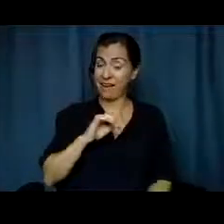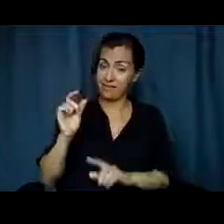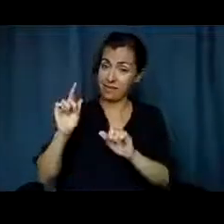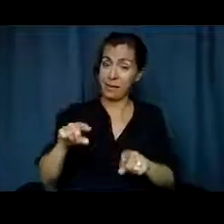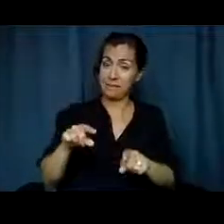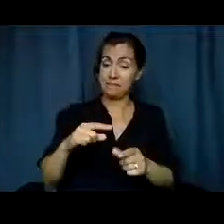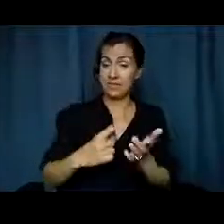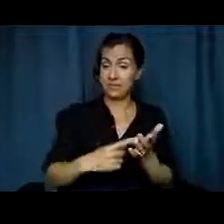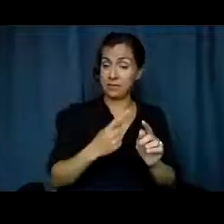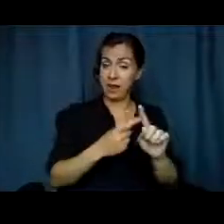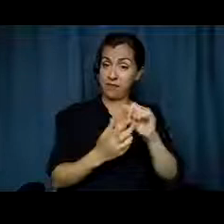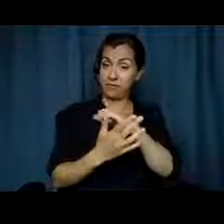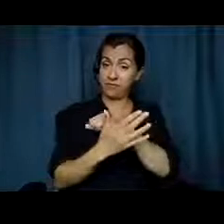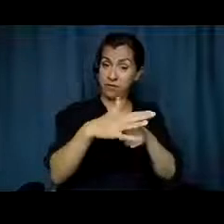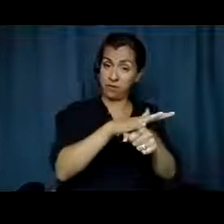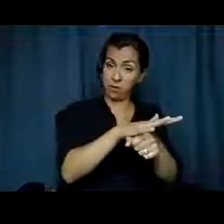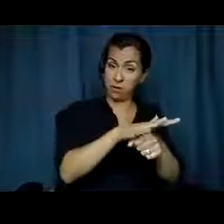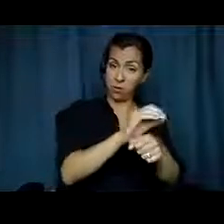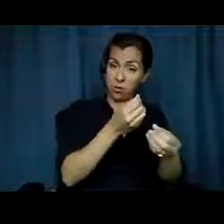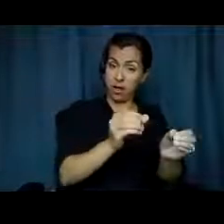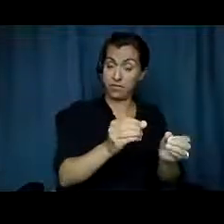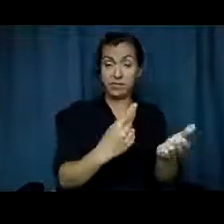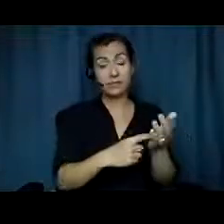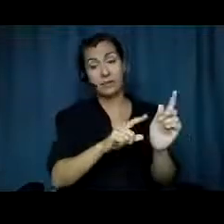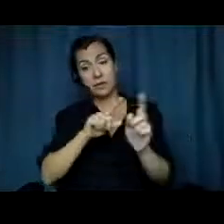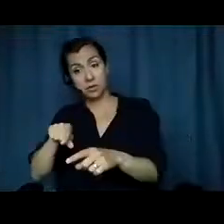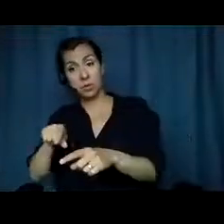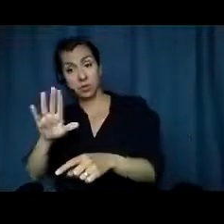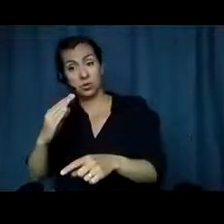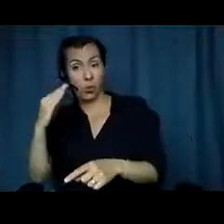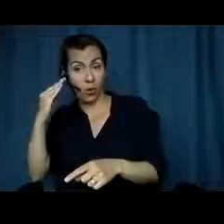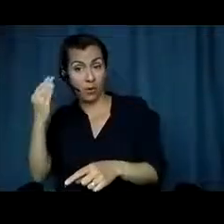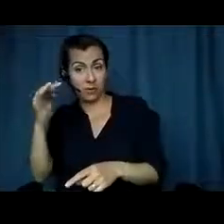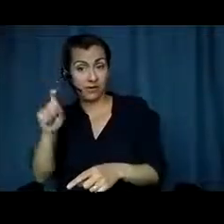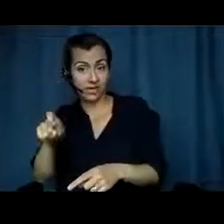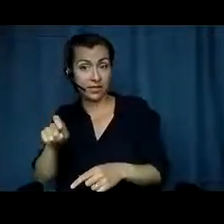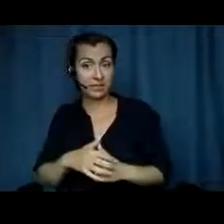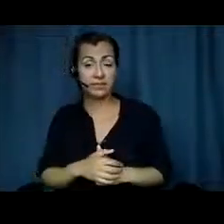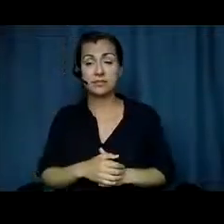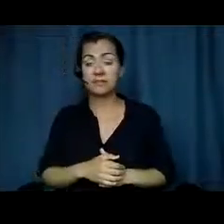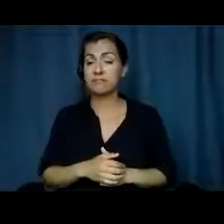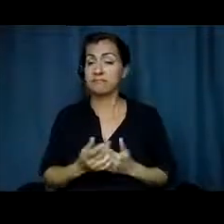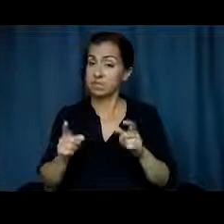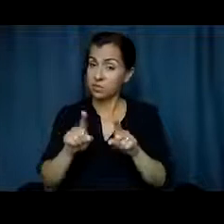so that people know what their rights are. Oregon has pretty broad legal protections.